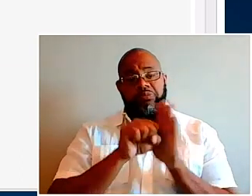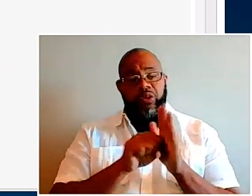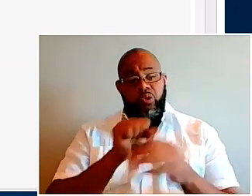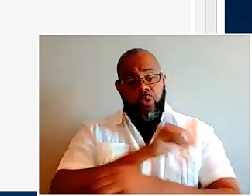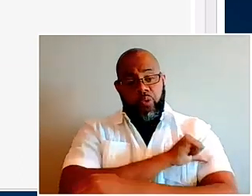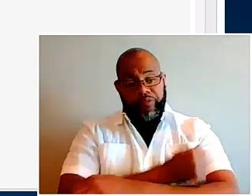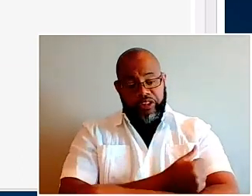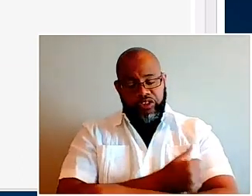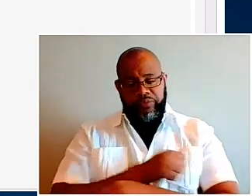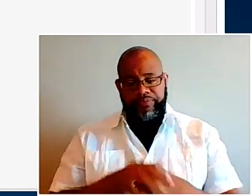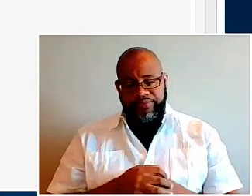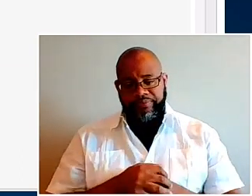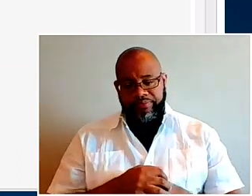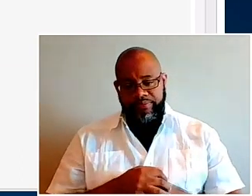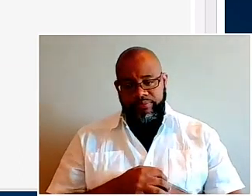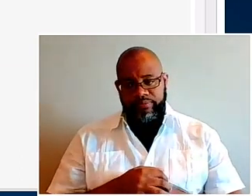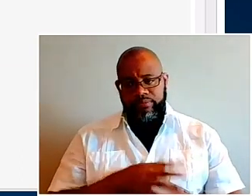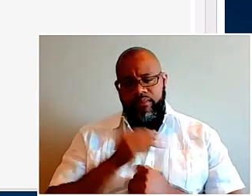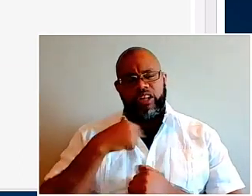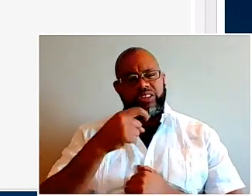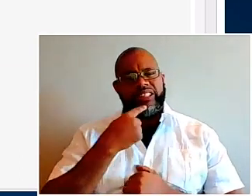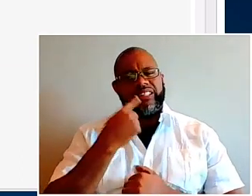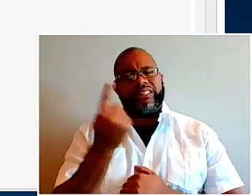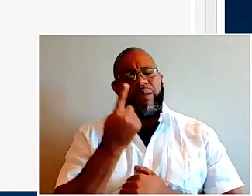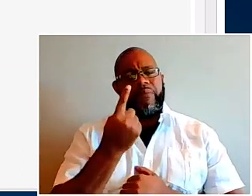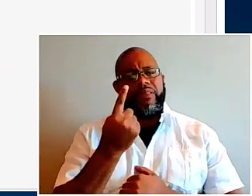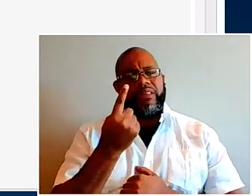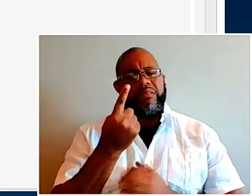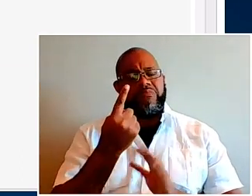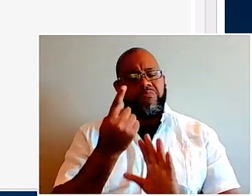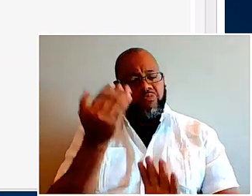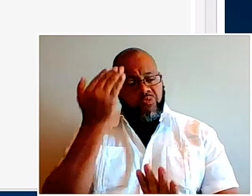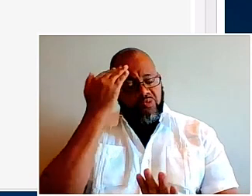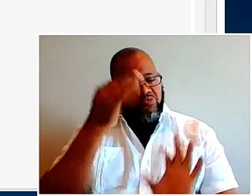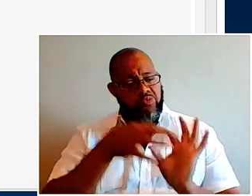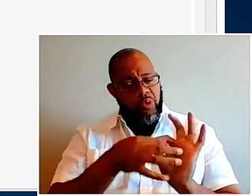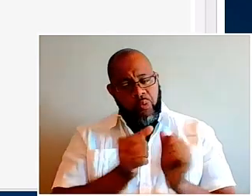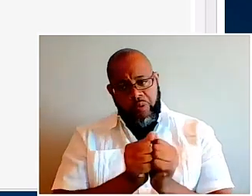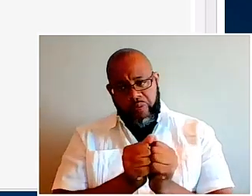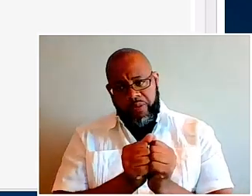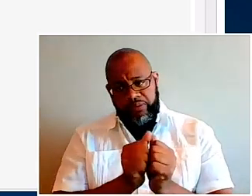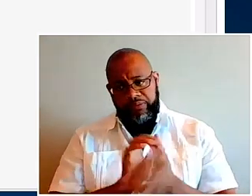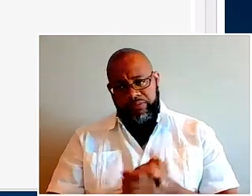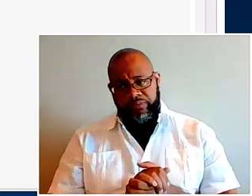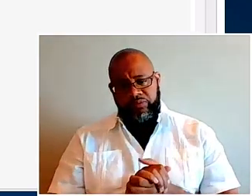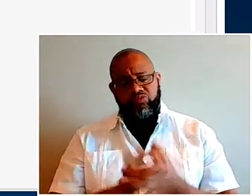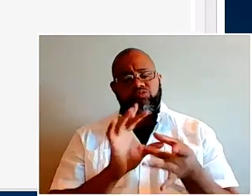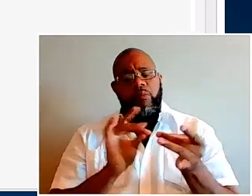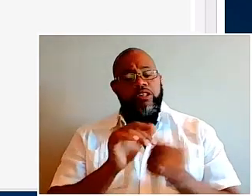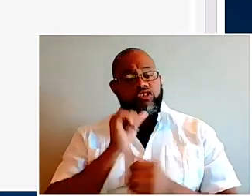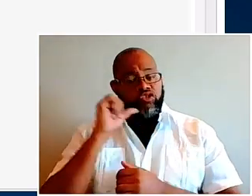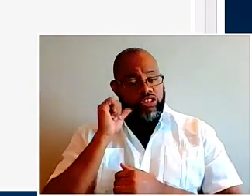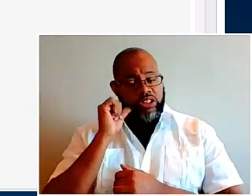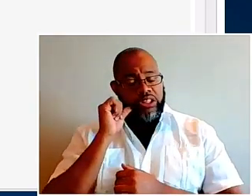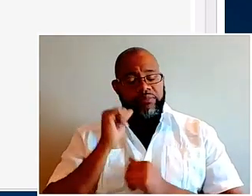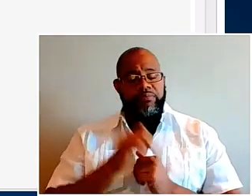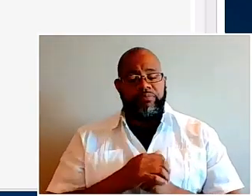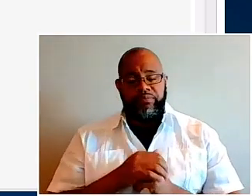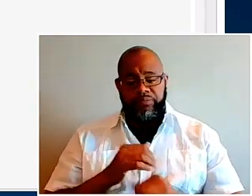And, I should say something, I guess, you know, regarding, remarks yesterday, I